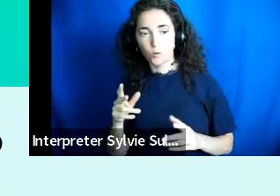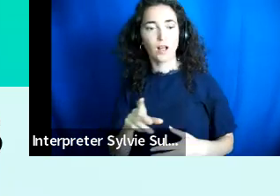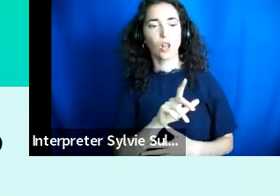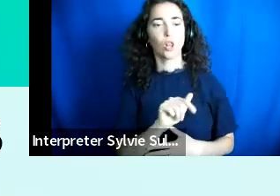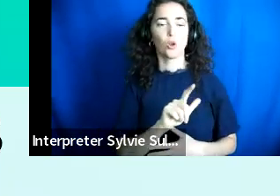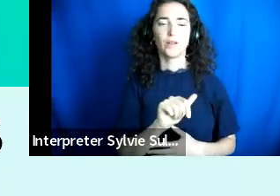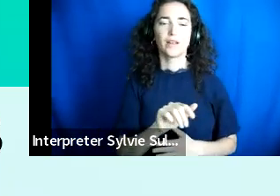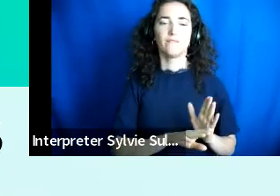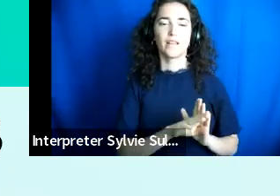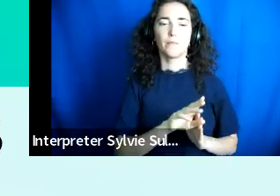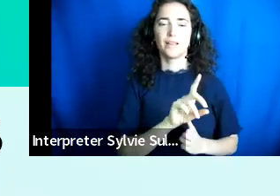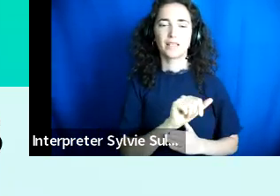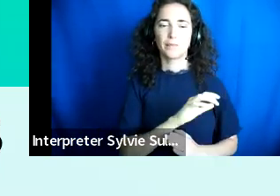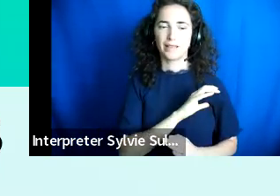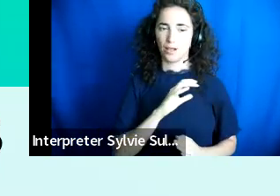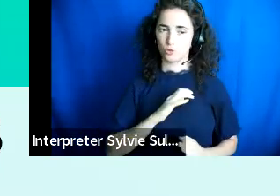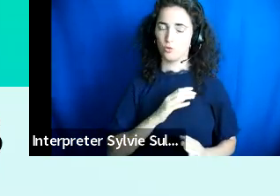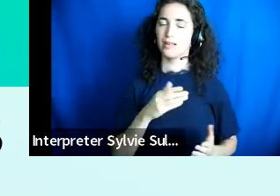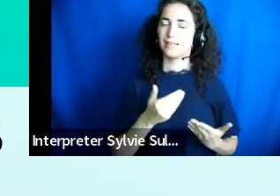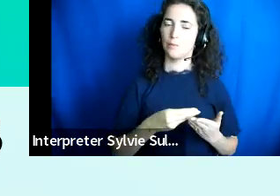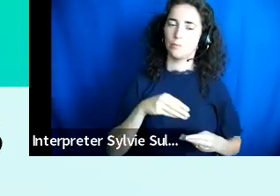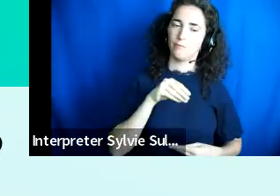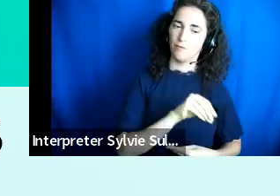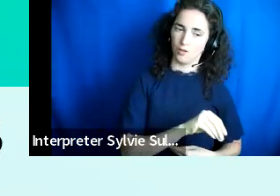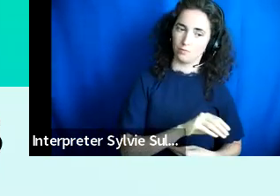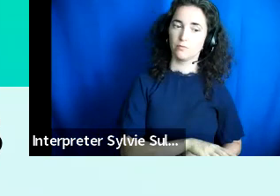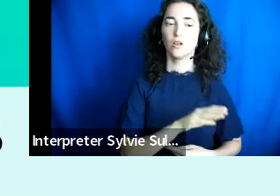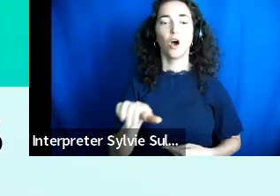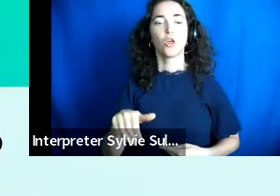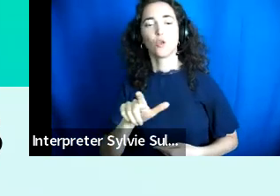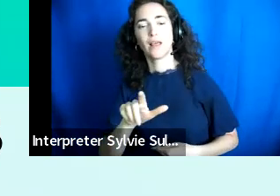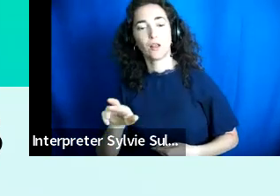Some anticipated funders were listed as Louisiana Recap services.